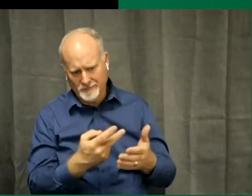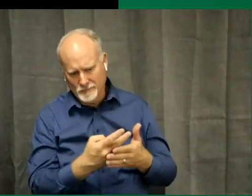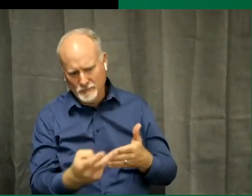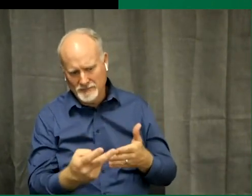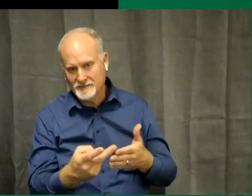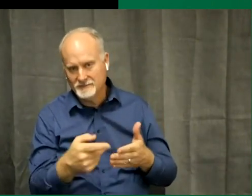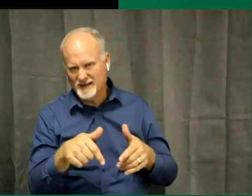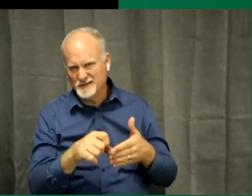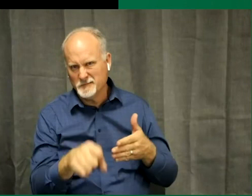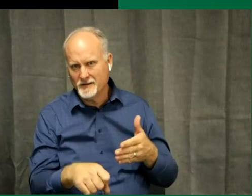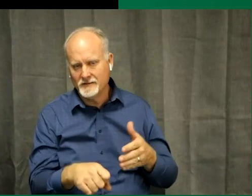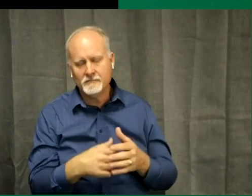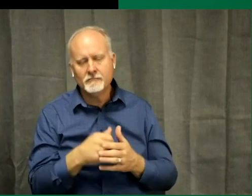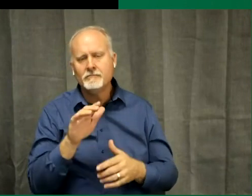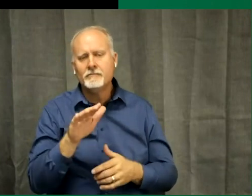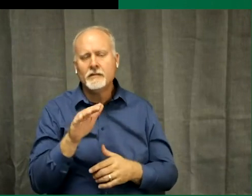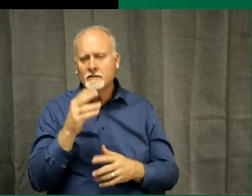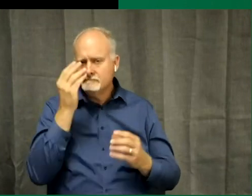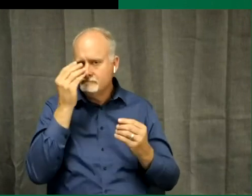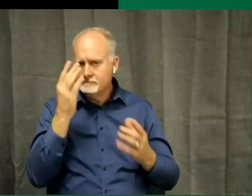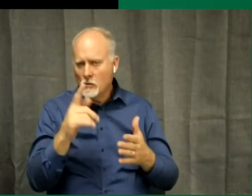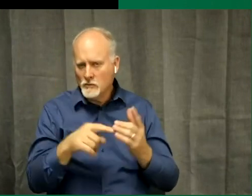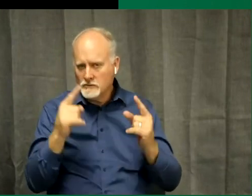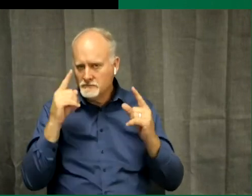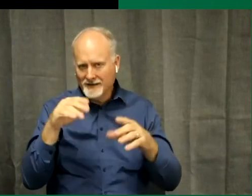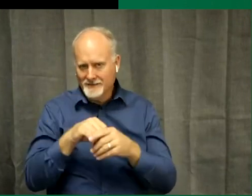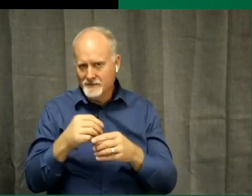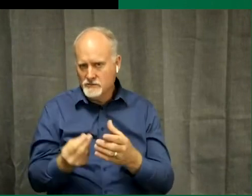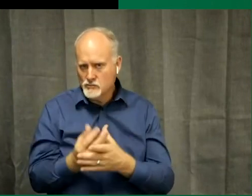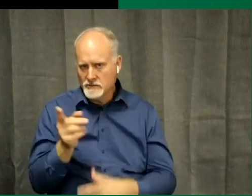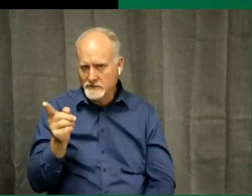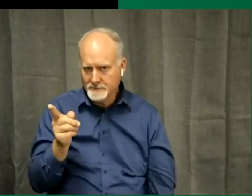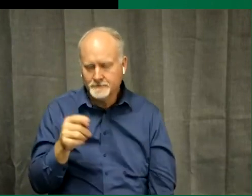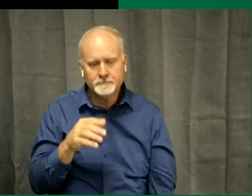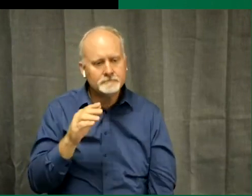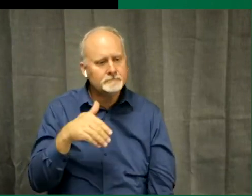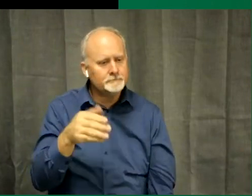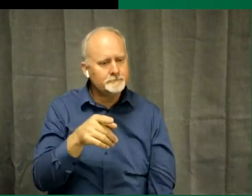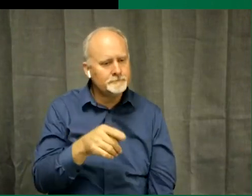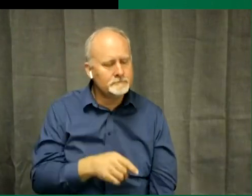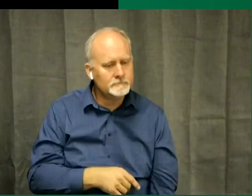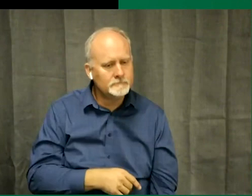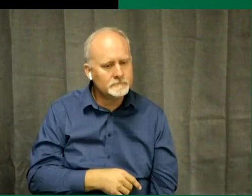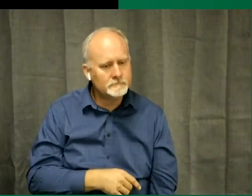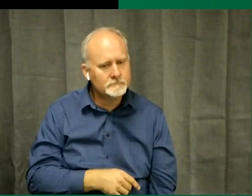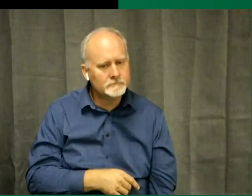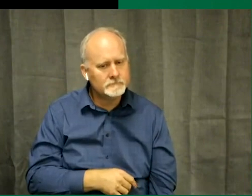about providing information about what to expect in the spring semester next slide please well i